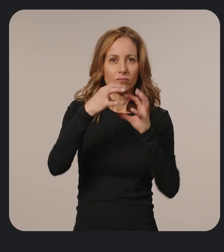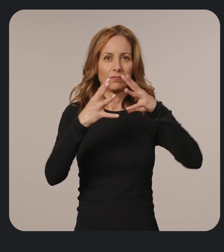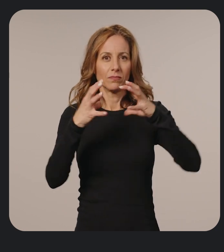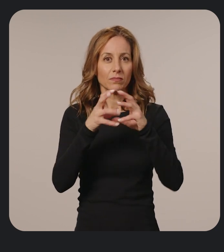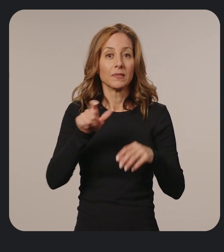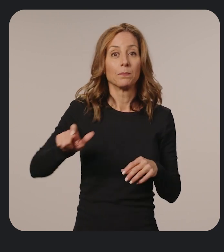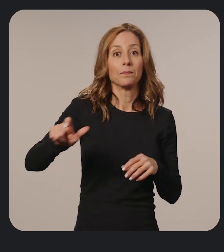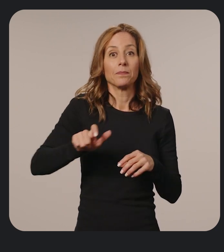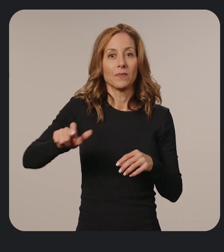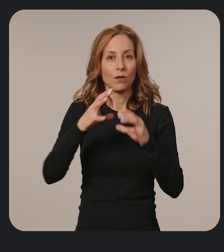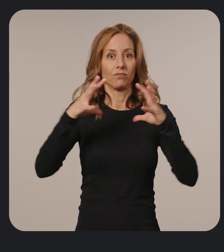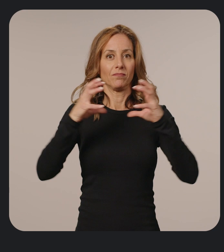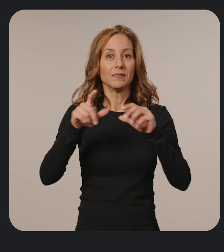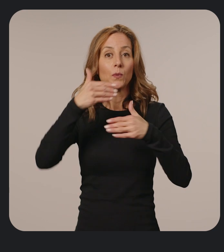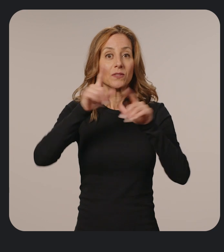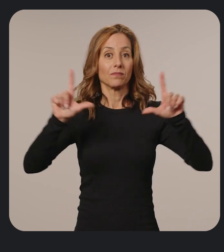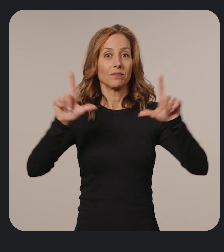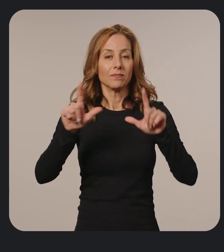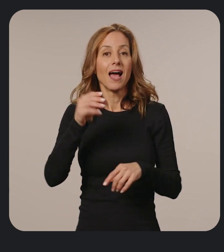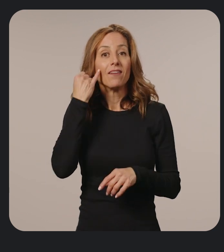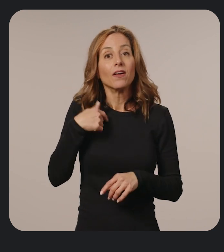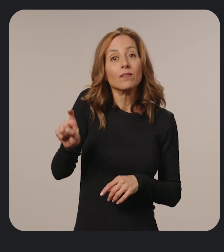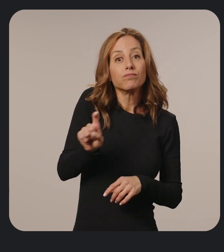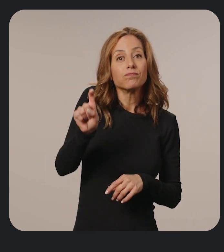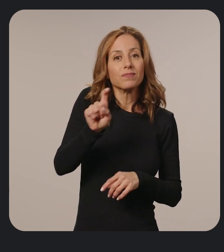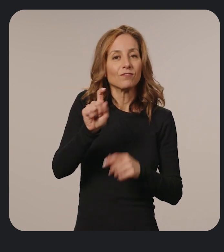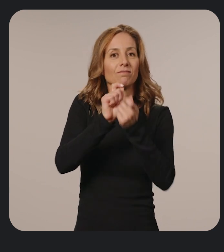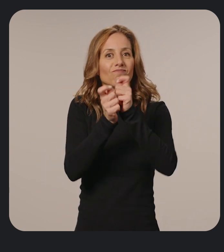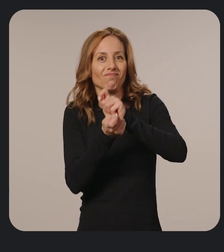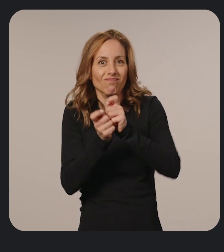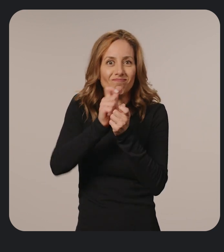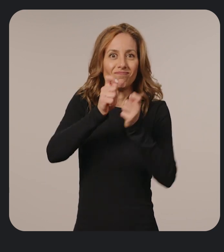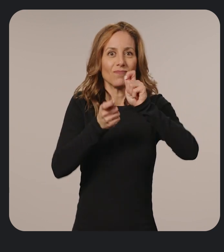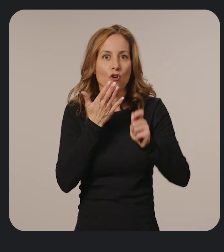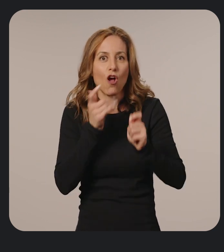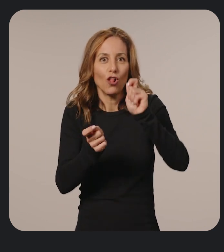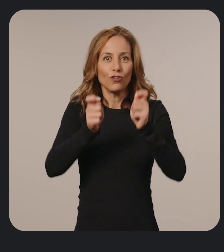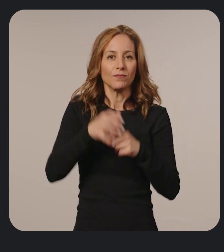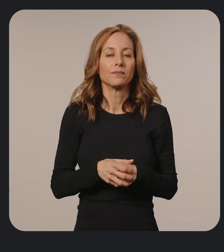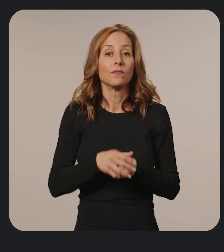It responds to mouse movements and window resizes, and if I hover over these buttons, it also changes color.